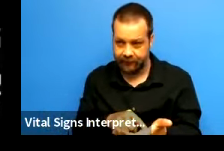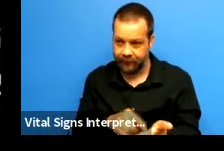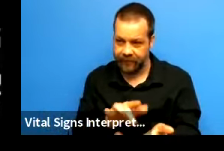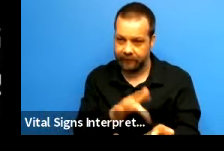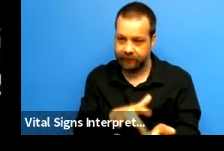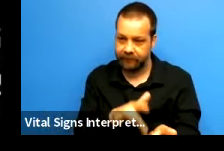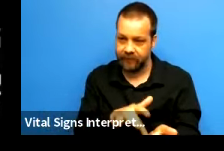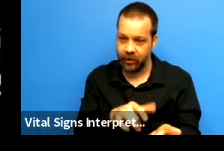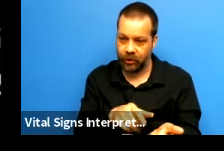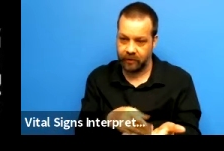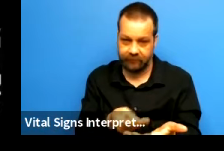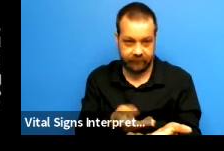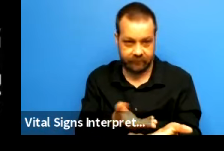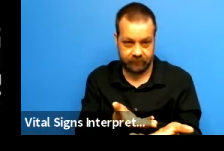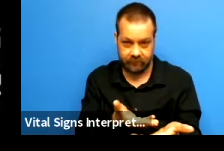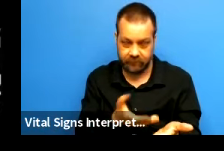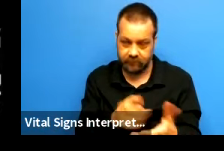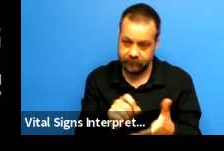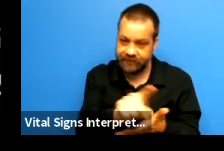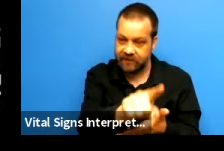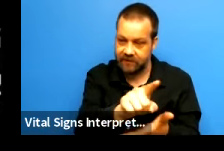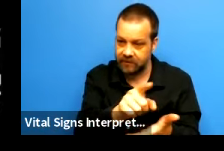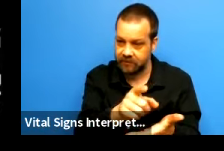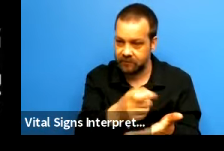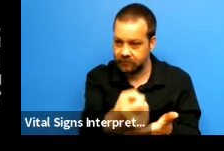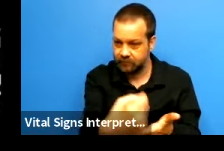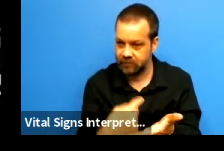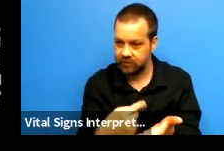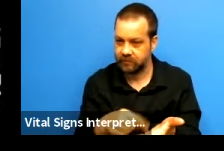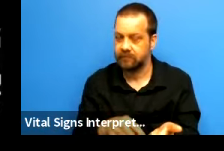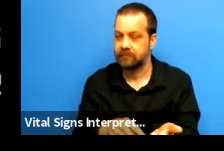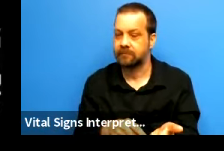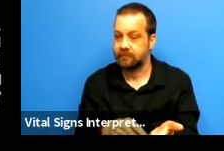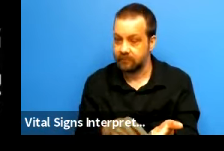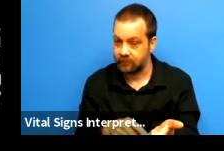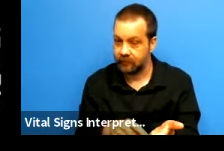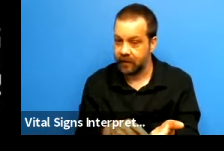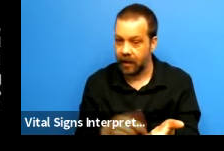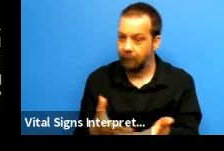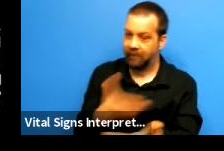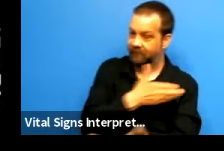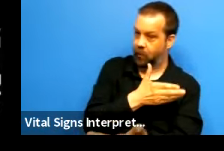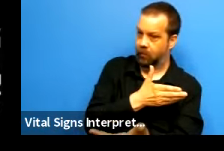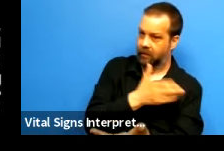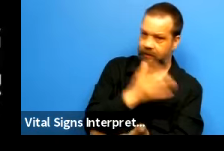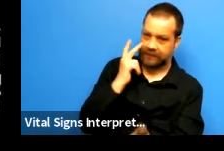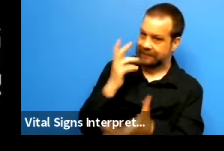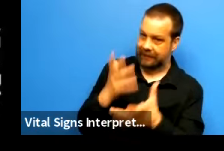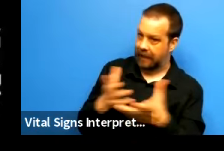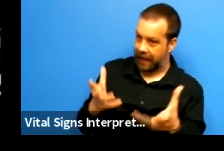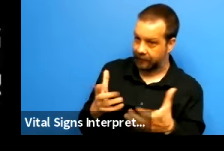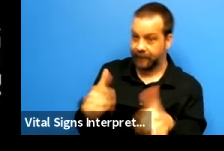that we have not seen in the everyday world, especially in the retail area.